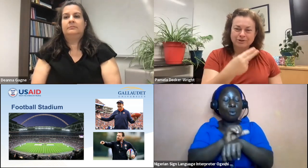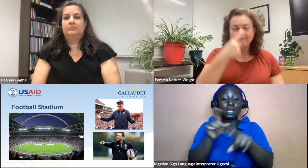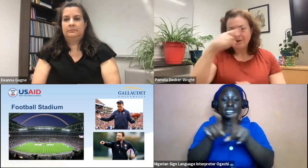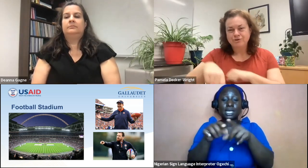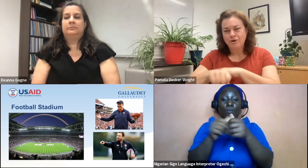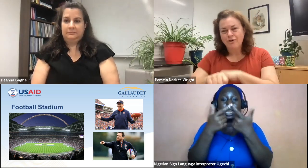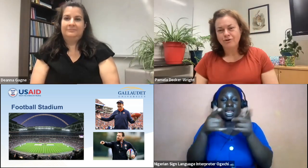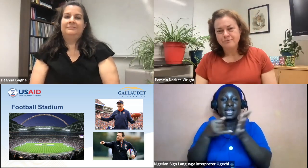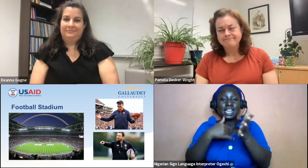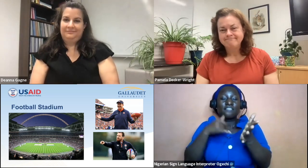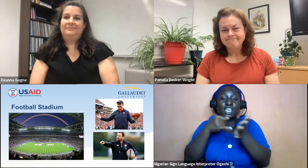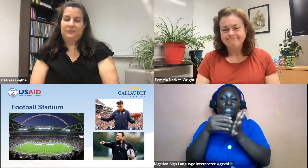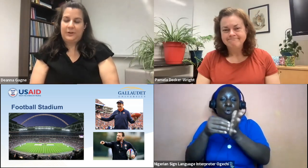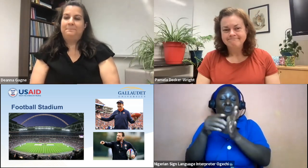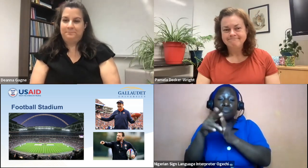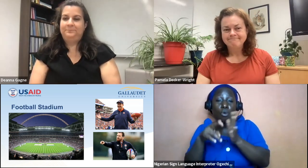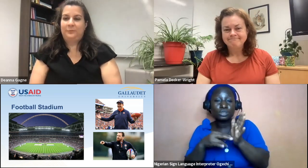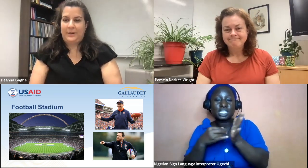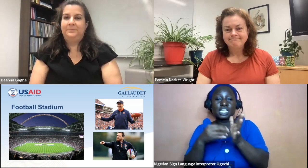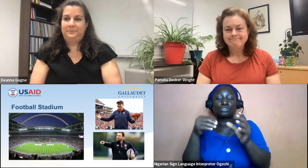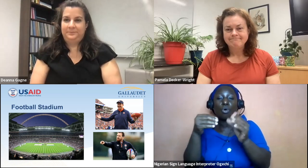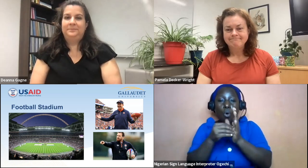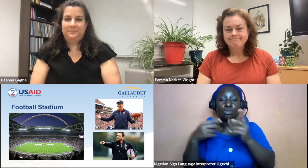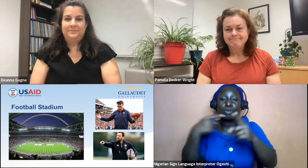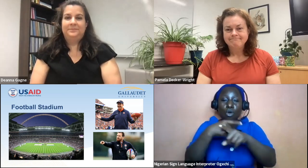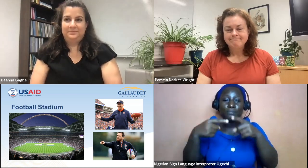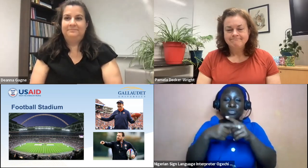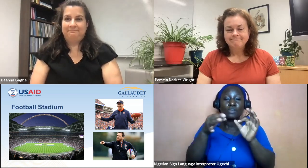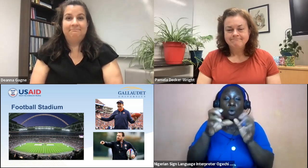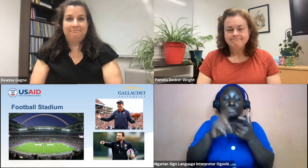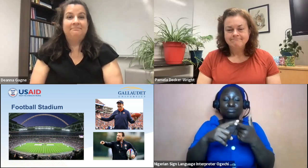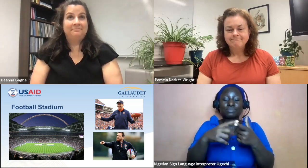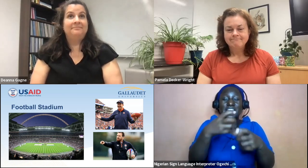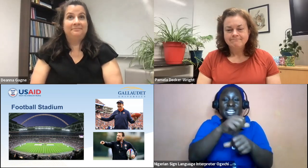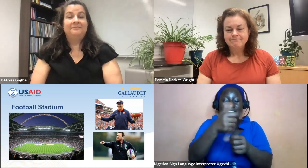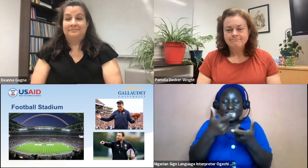It would be just like bringing an American football coach to help your football team.